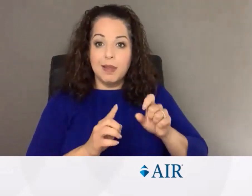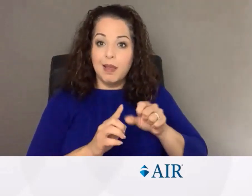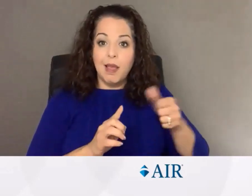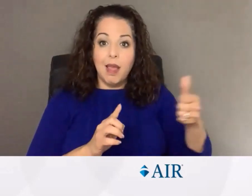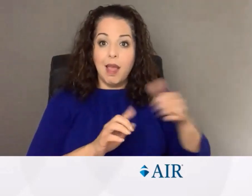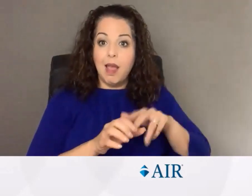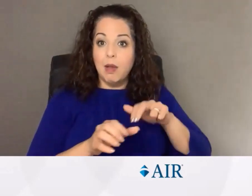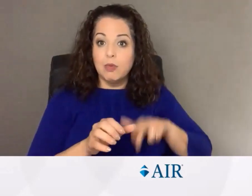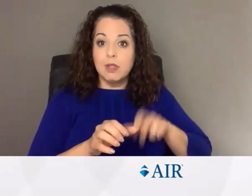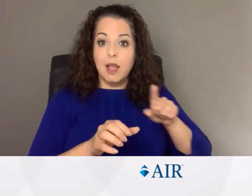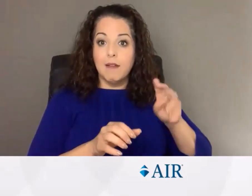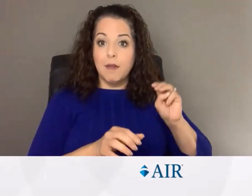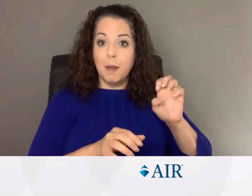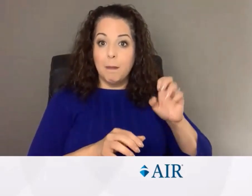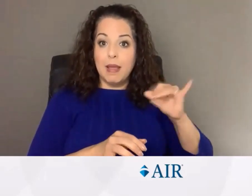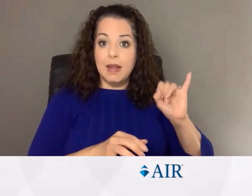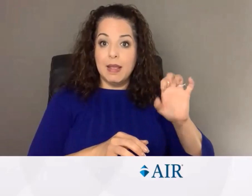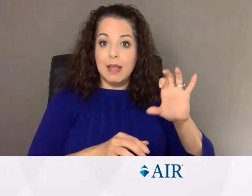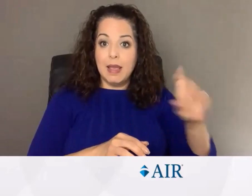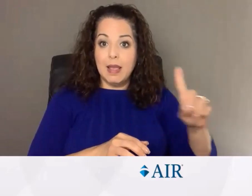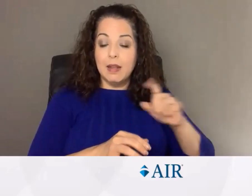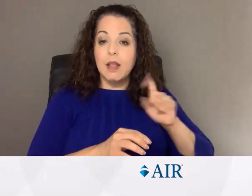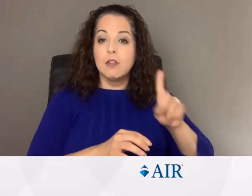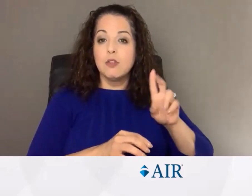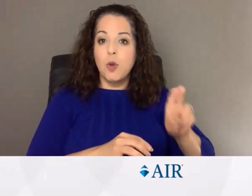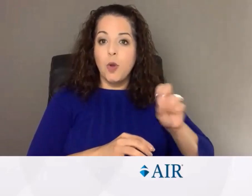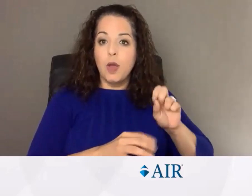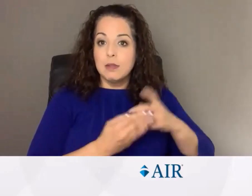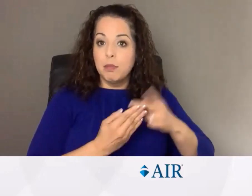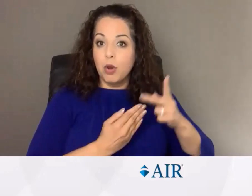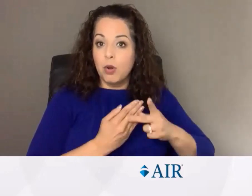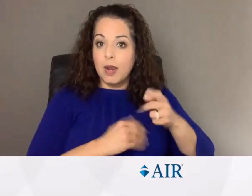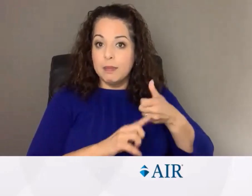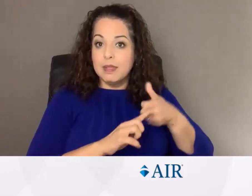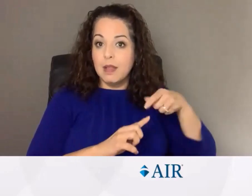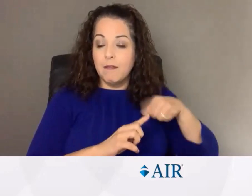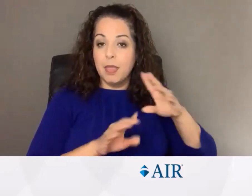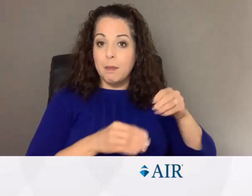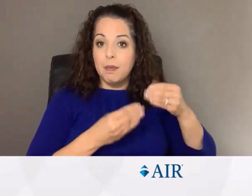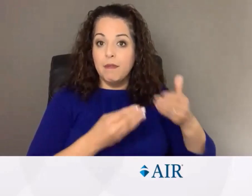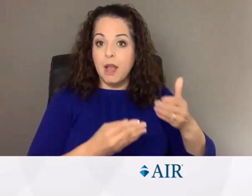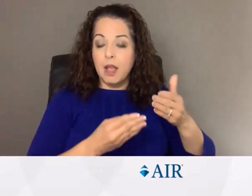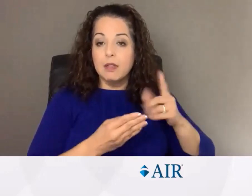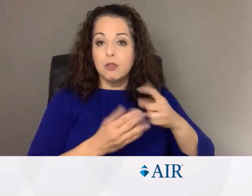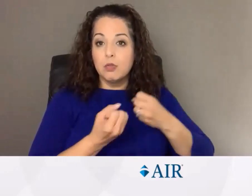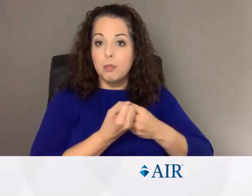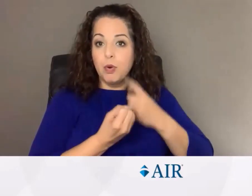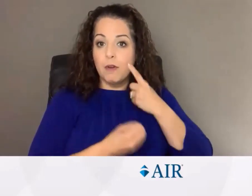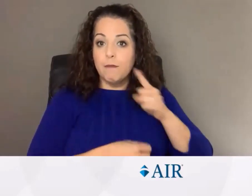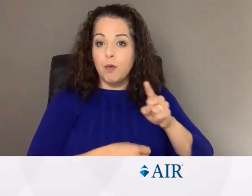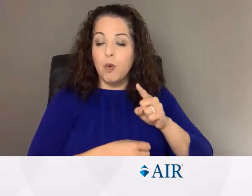which is a US program that provides support for healthcare